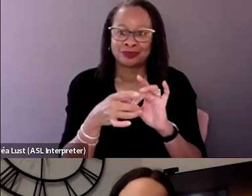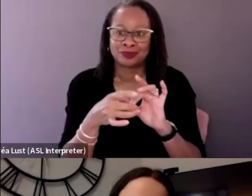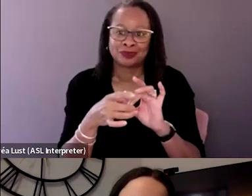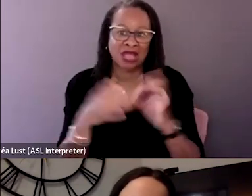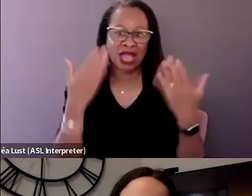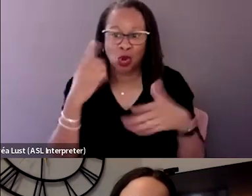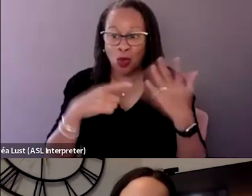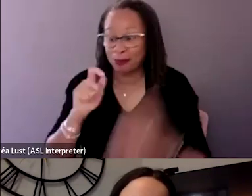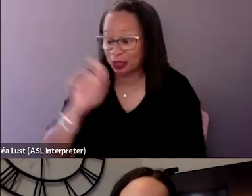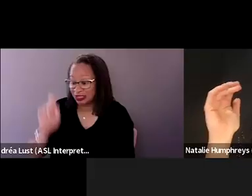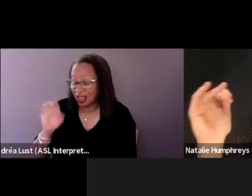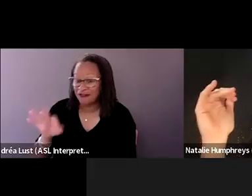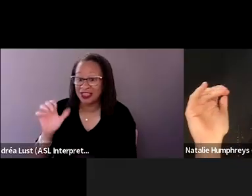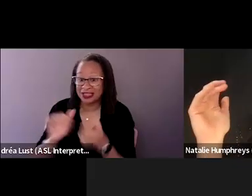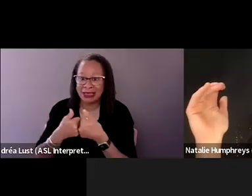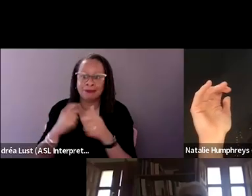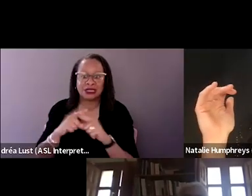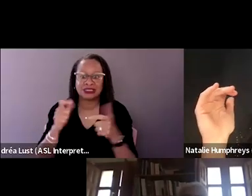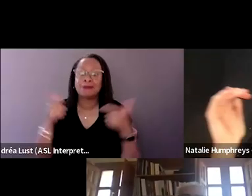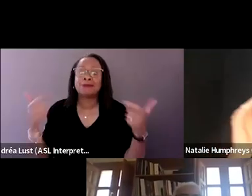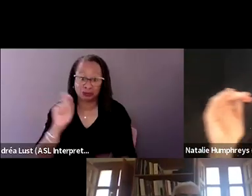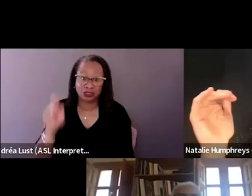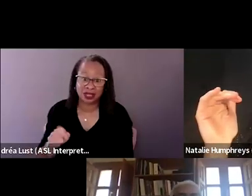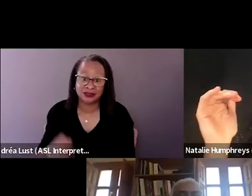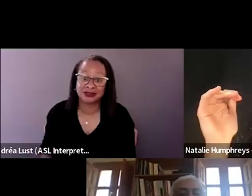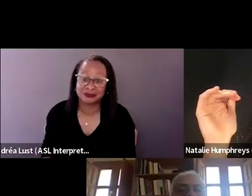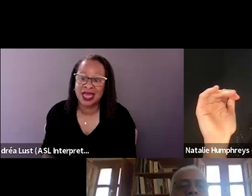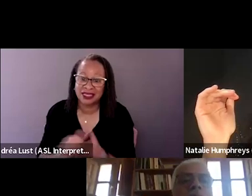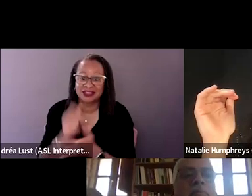of the game, but a lot, okay? And that's another reason why it's worth teaming up